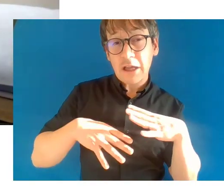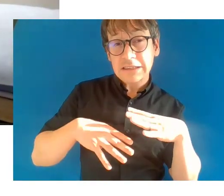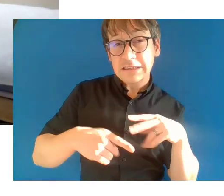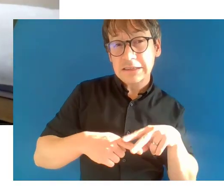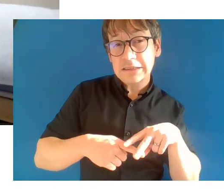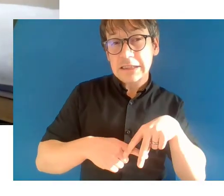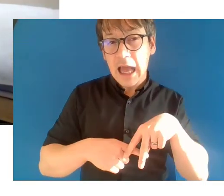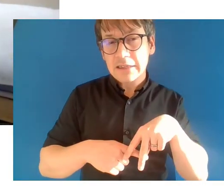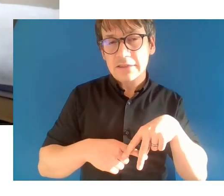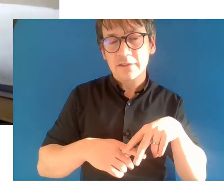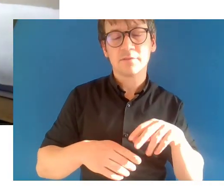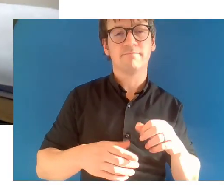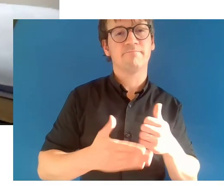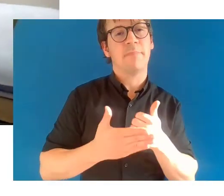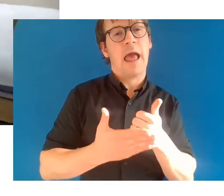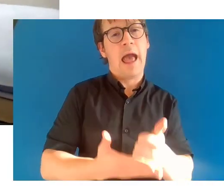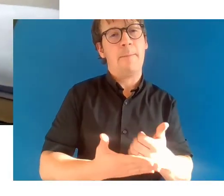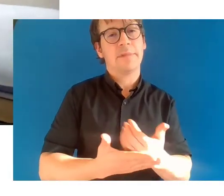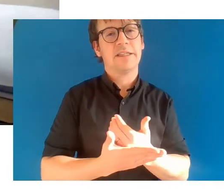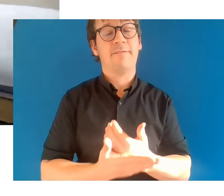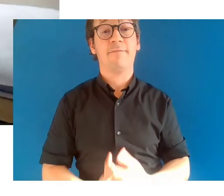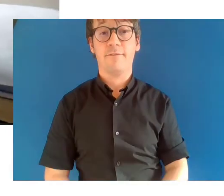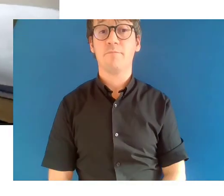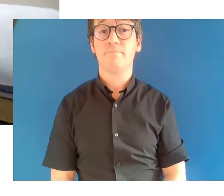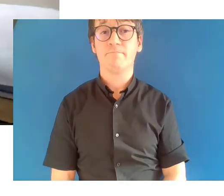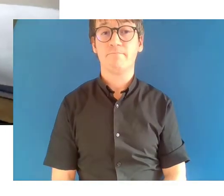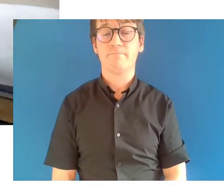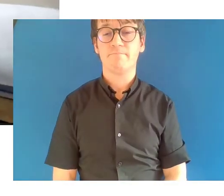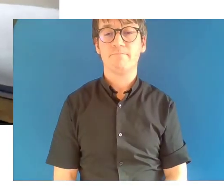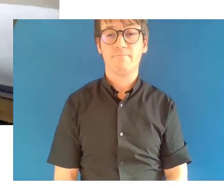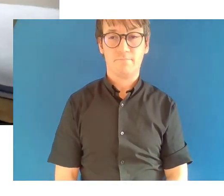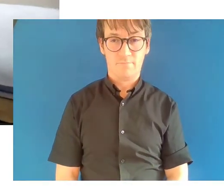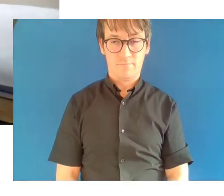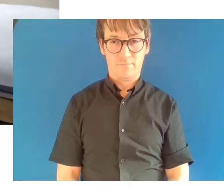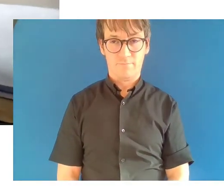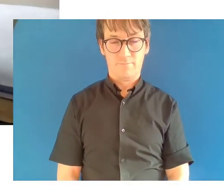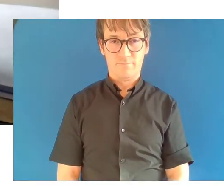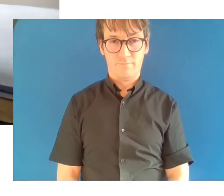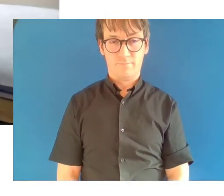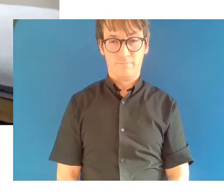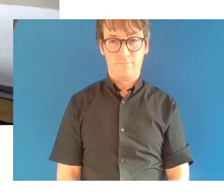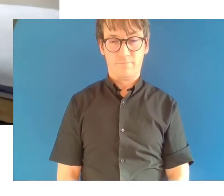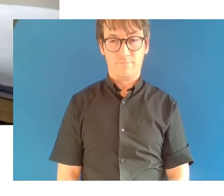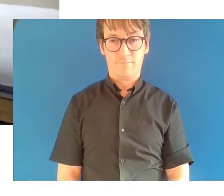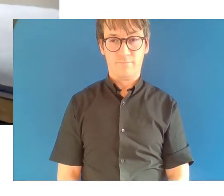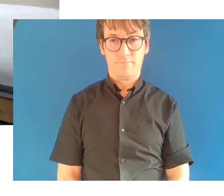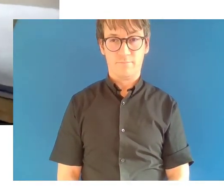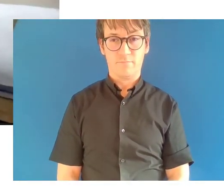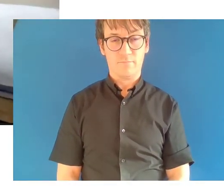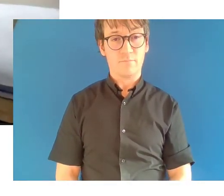stand up, and then help them up and out of bed safely.